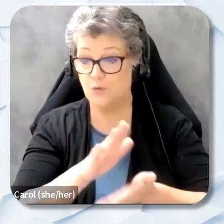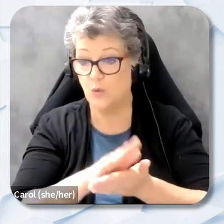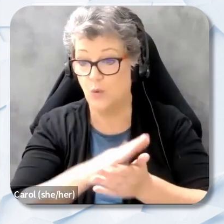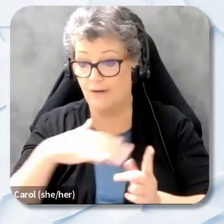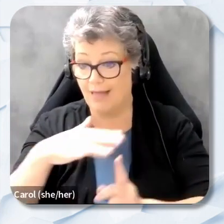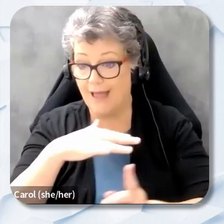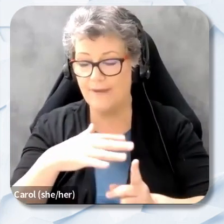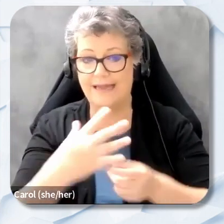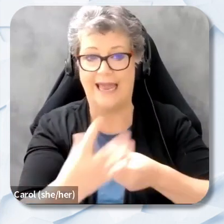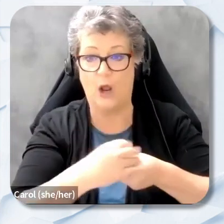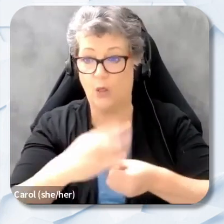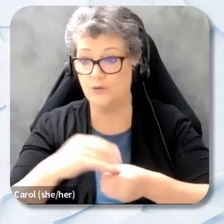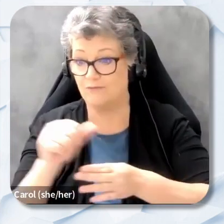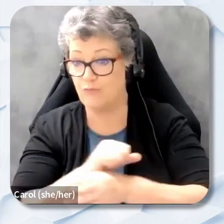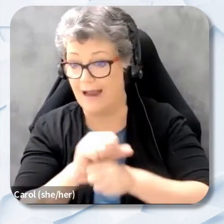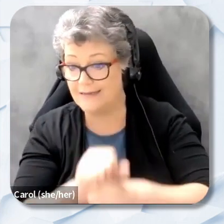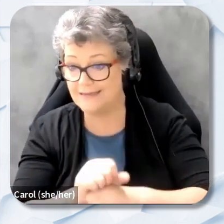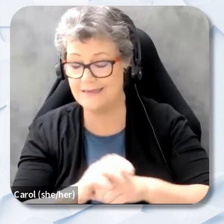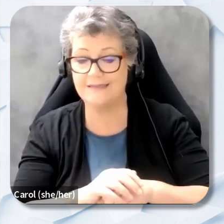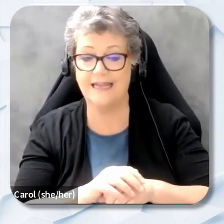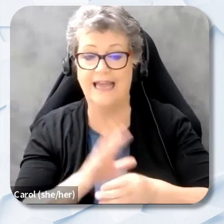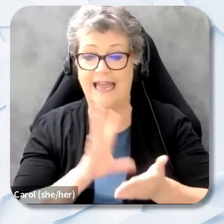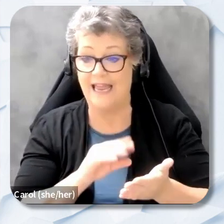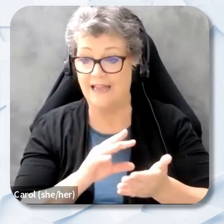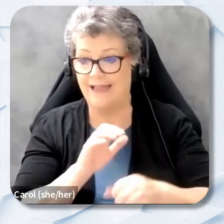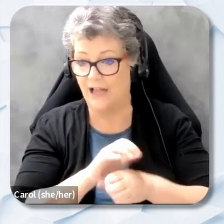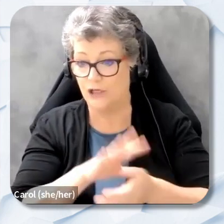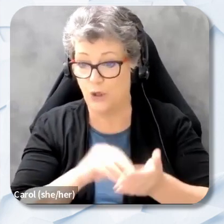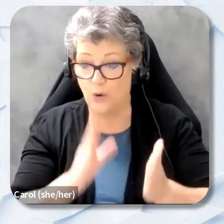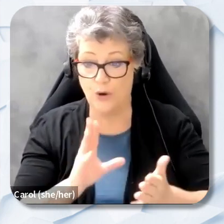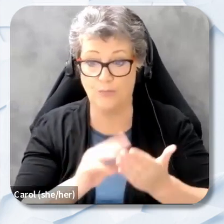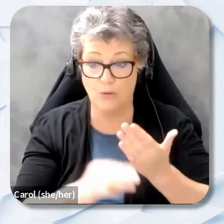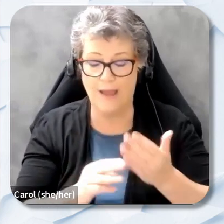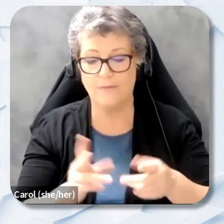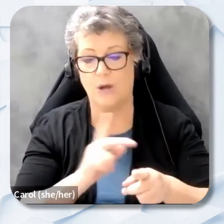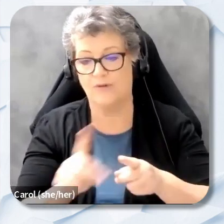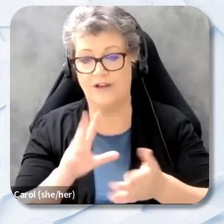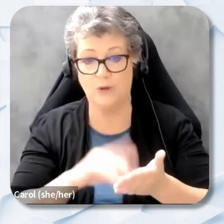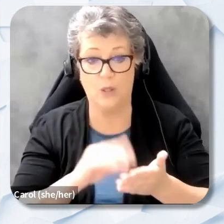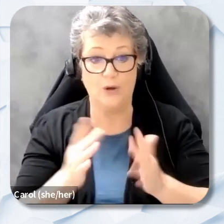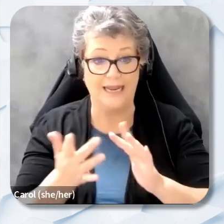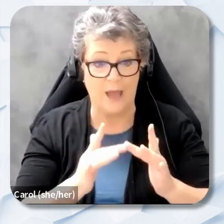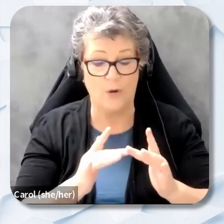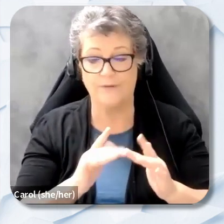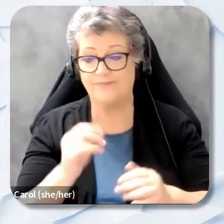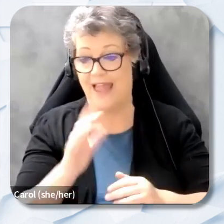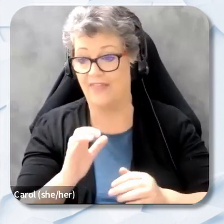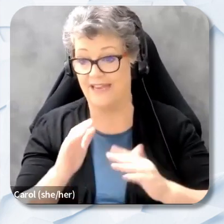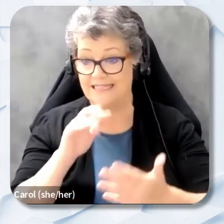practices, English learner programs, professional learning networks, ethnic studies, early childhood